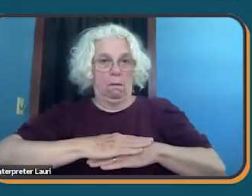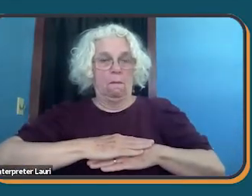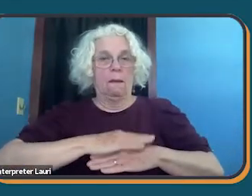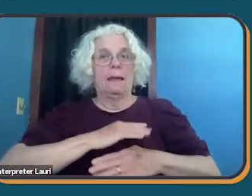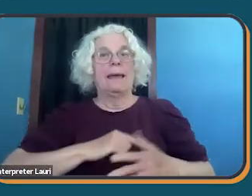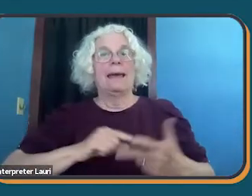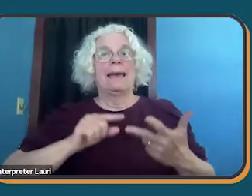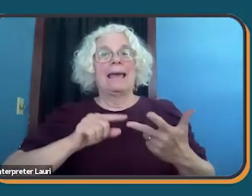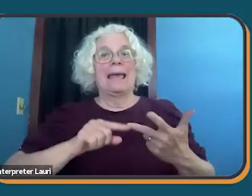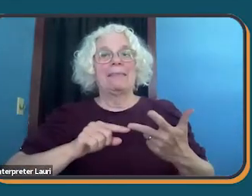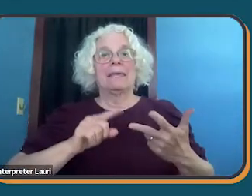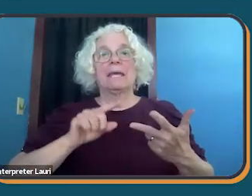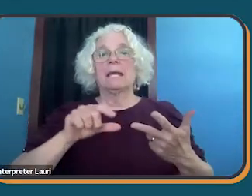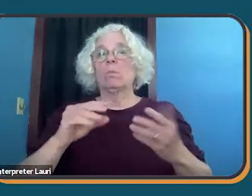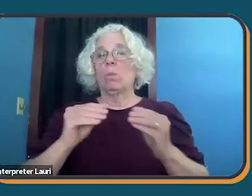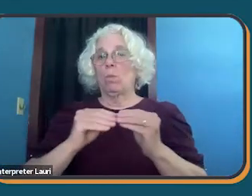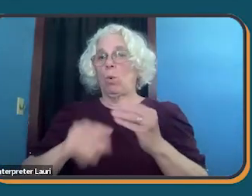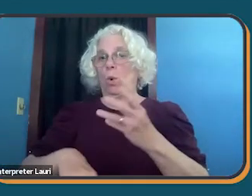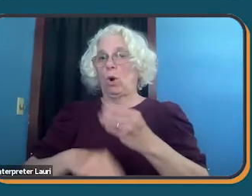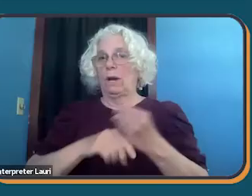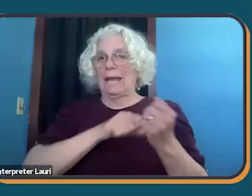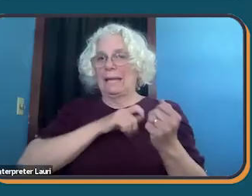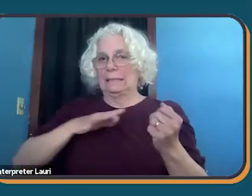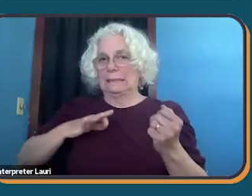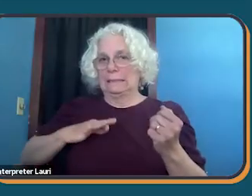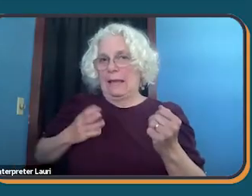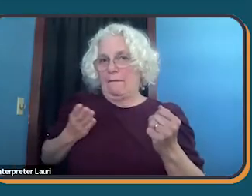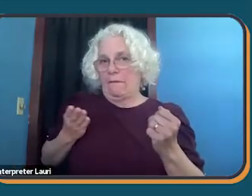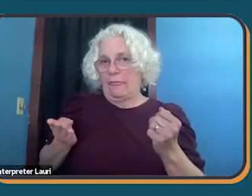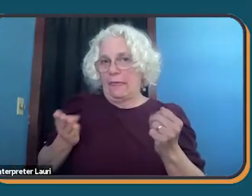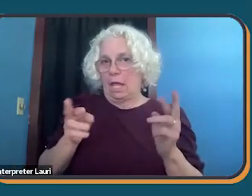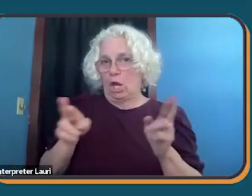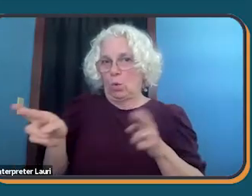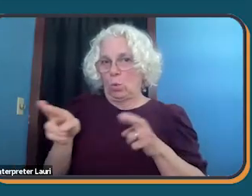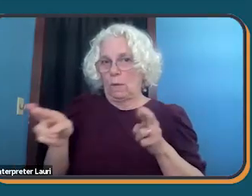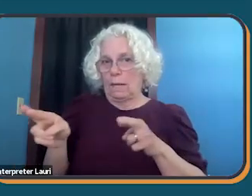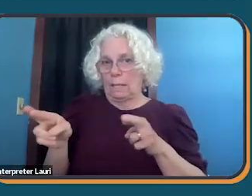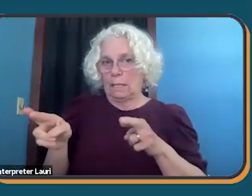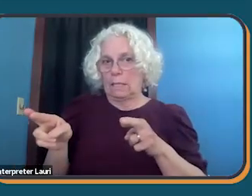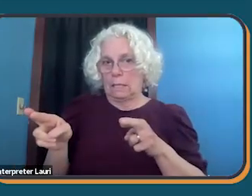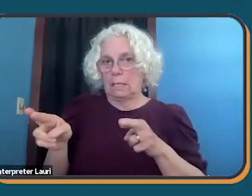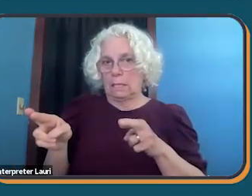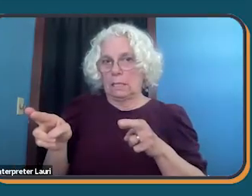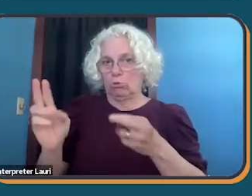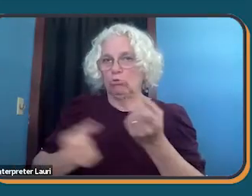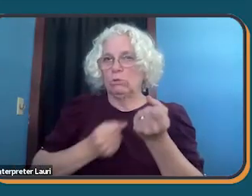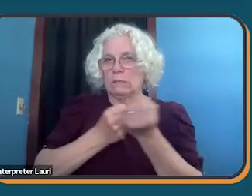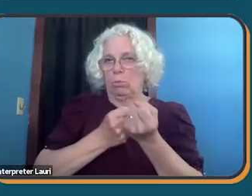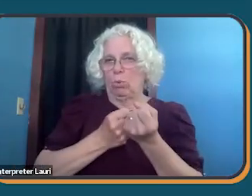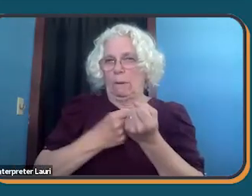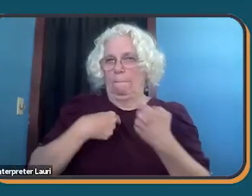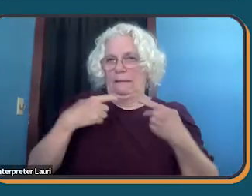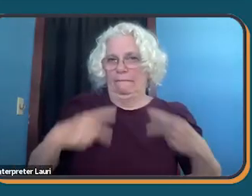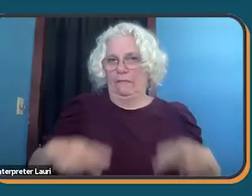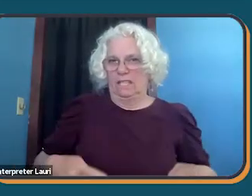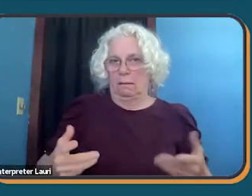on standby for physical support. Brooke Cruz: Okay